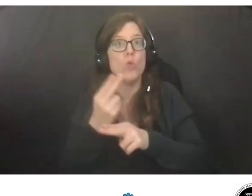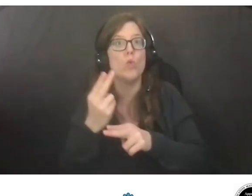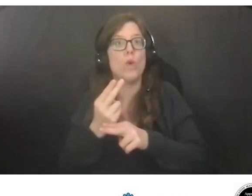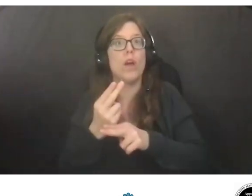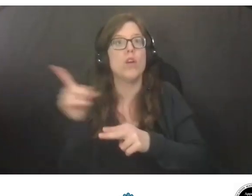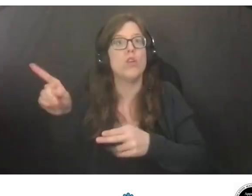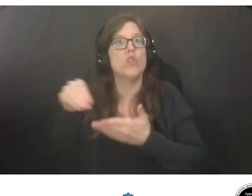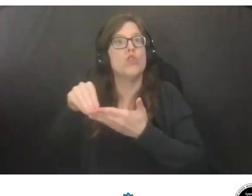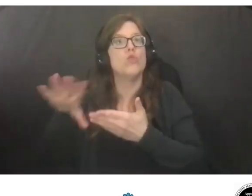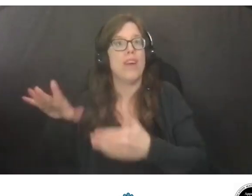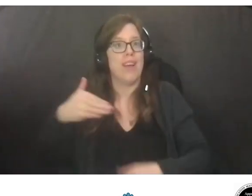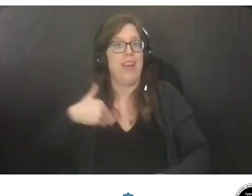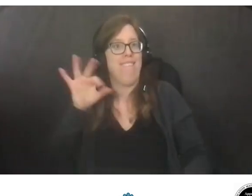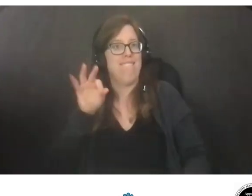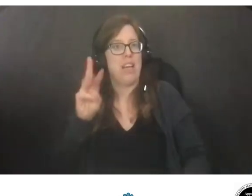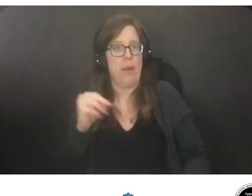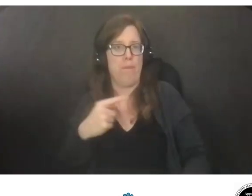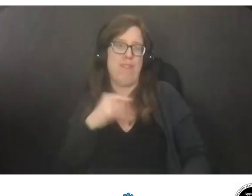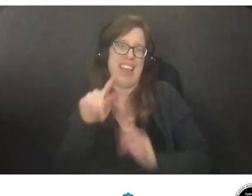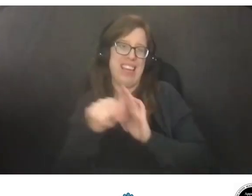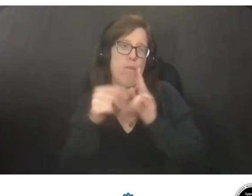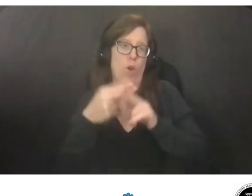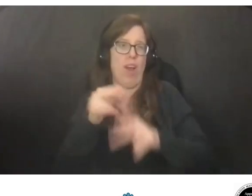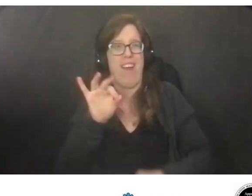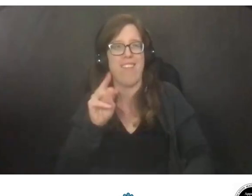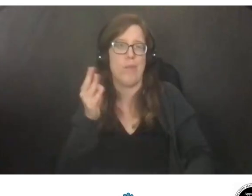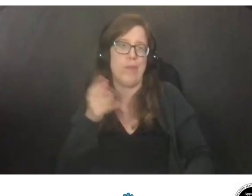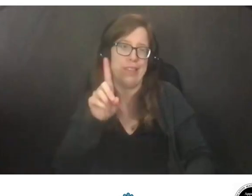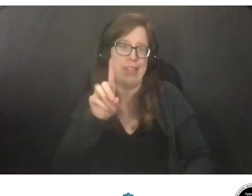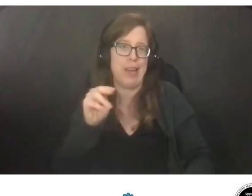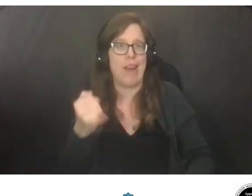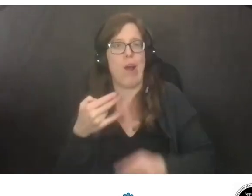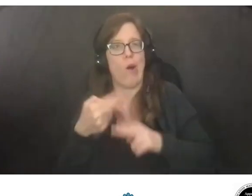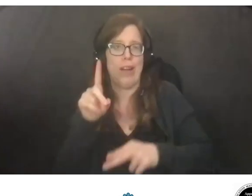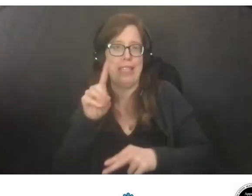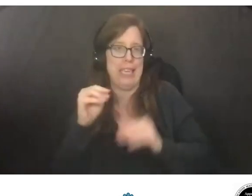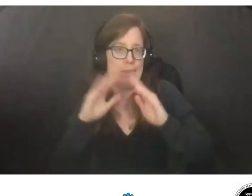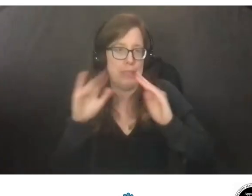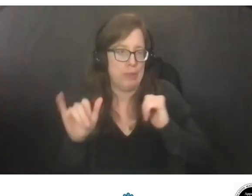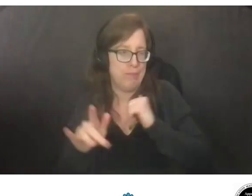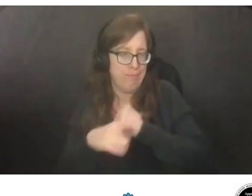the student's FM–it was an FM at the time, an FM or DM. Now it's a DM system.